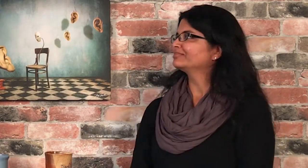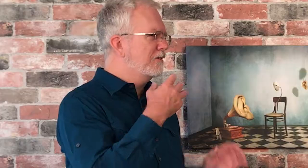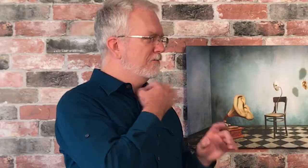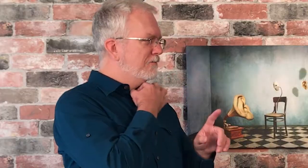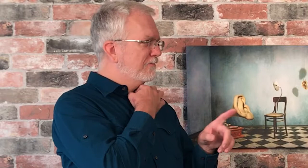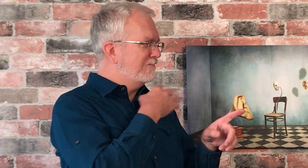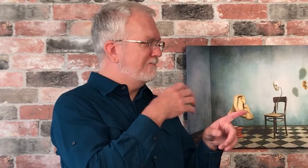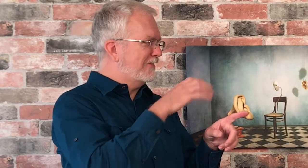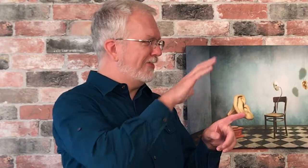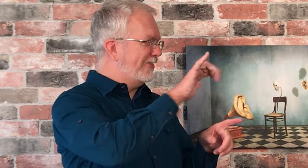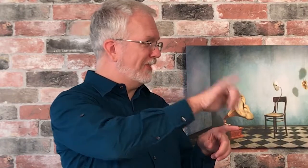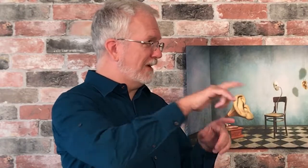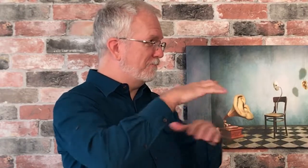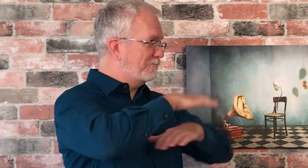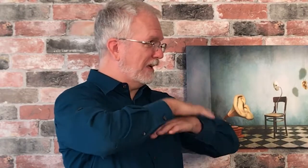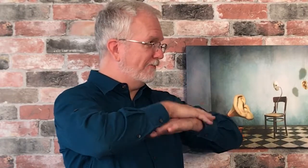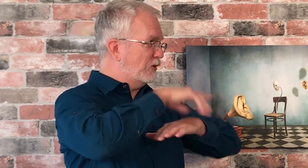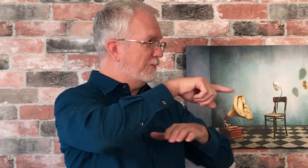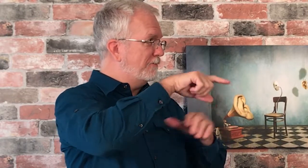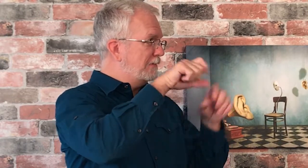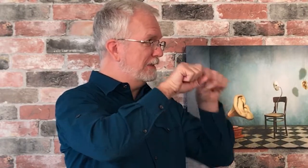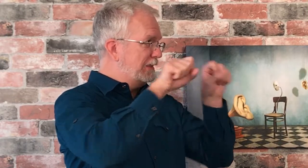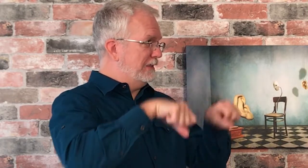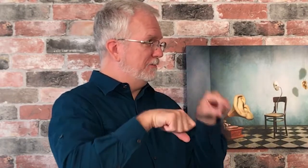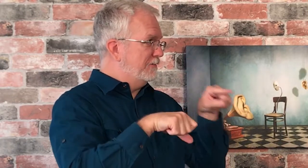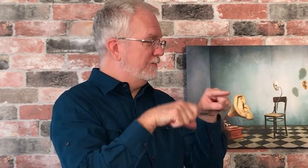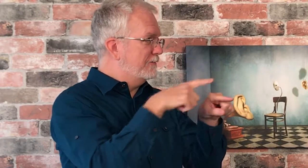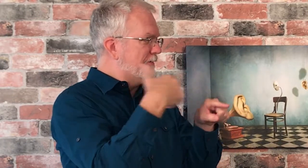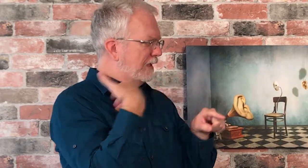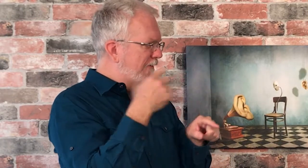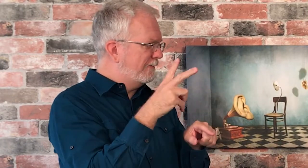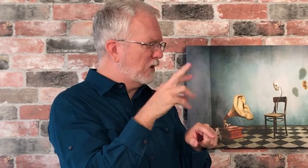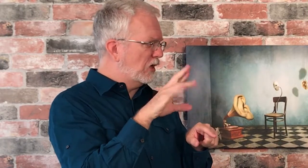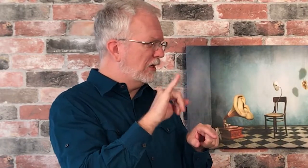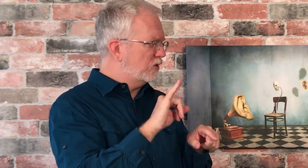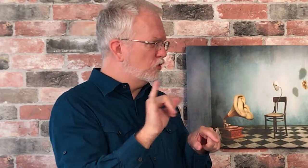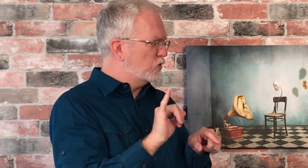Ray: Does that platform system have VRI also?